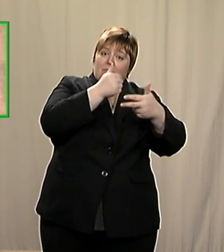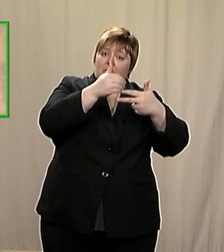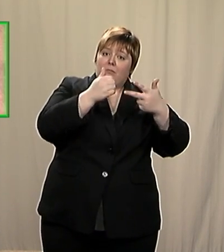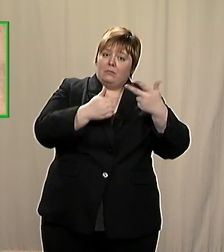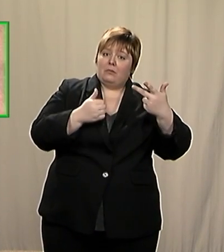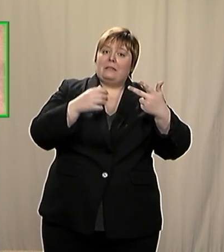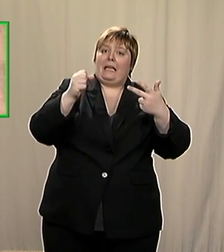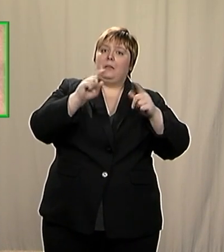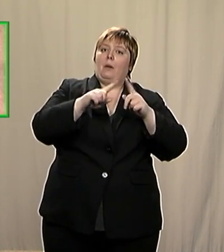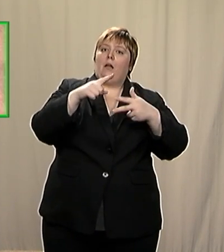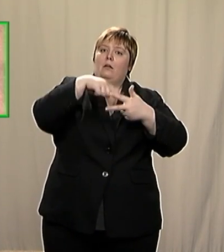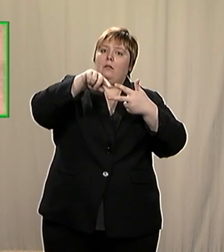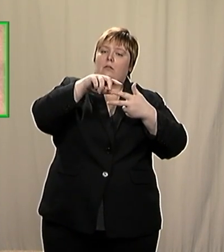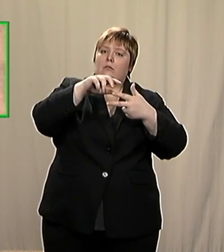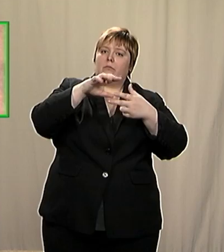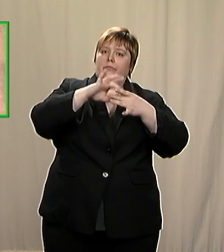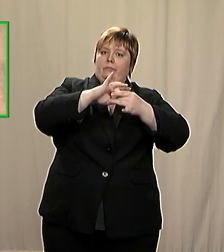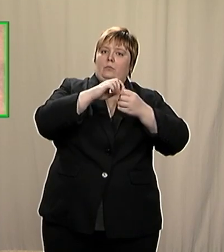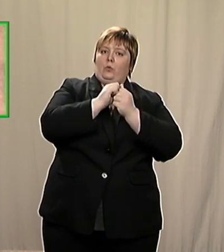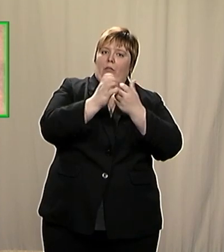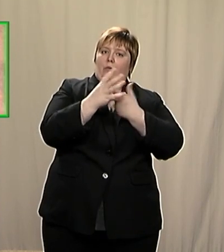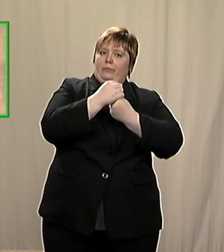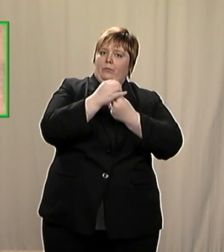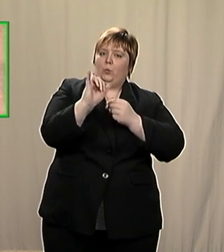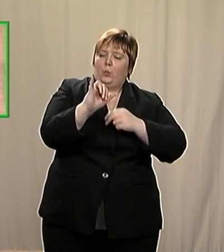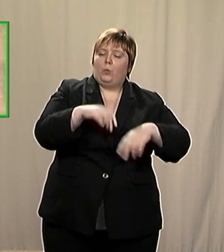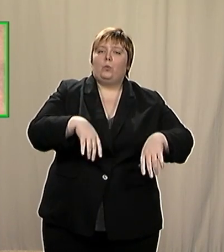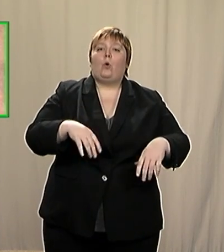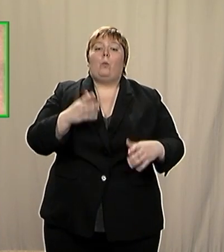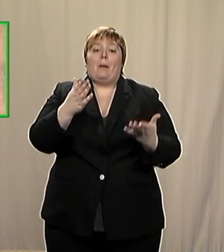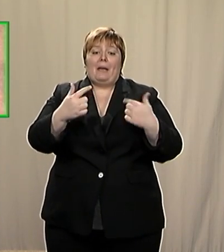My behavior might be in service to participant alignment,